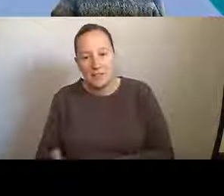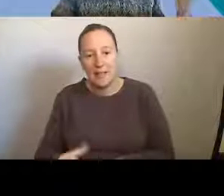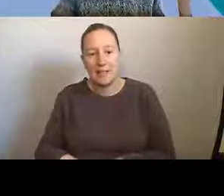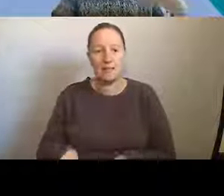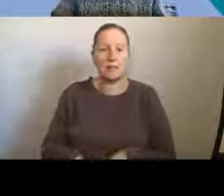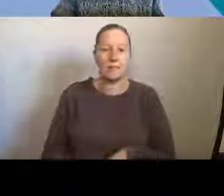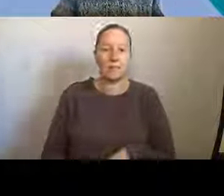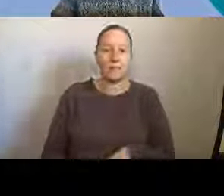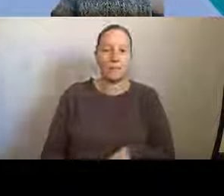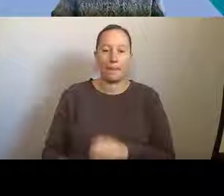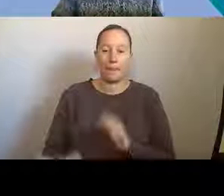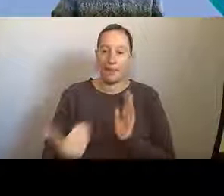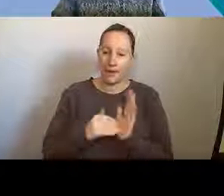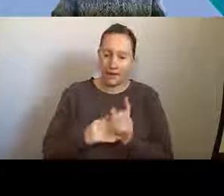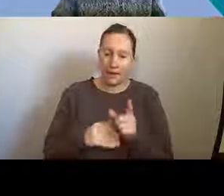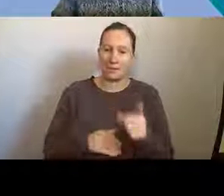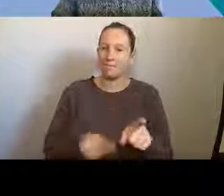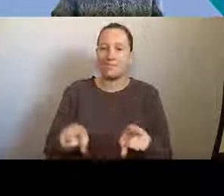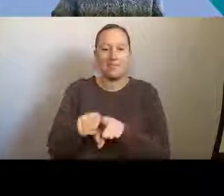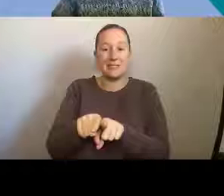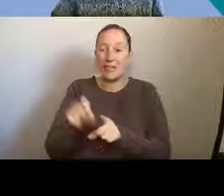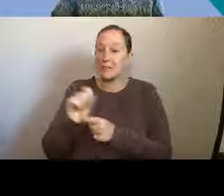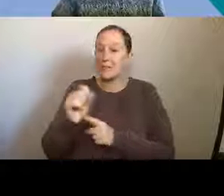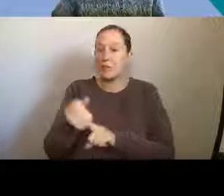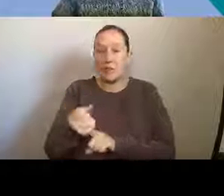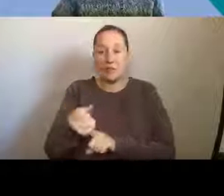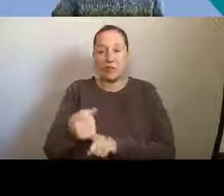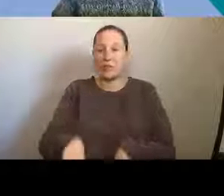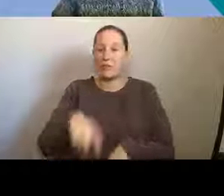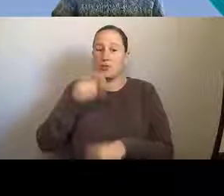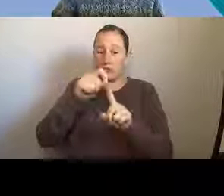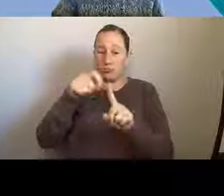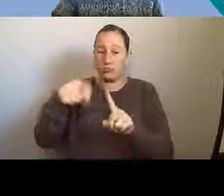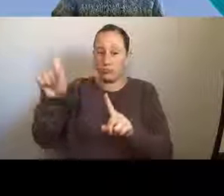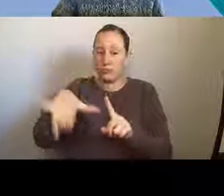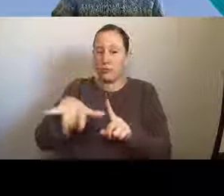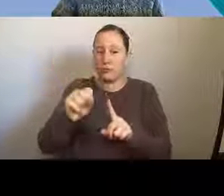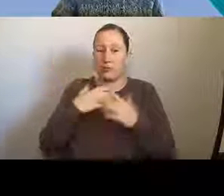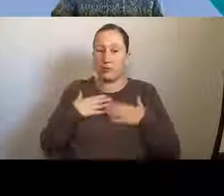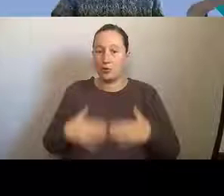So again, this is the same scenario as one, right? You check yes to human subjects involvement,